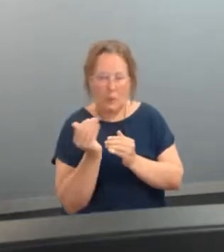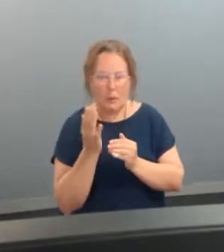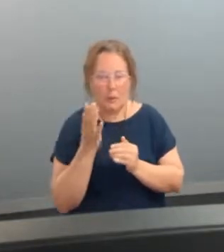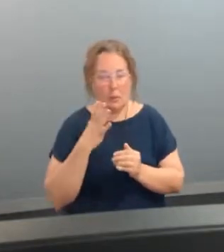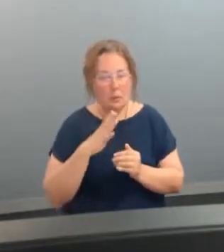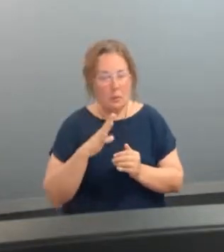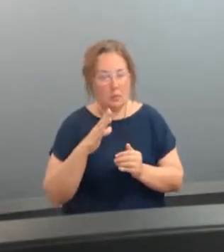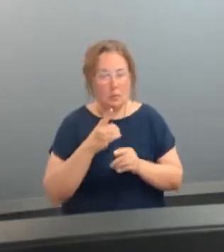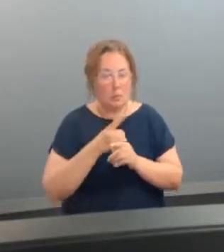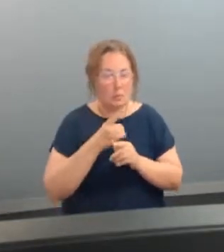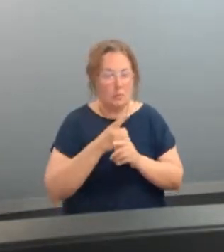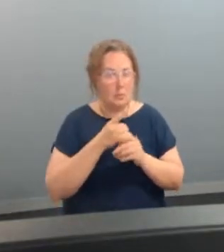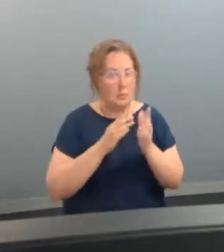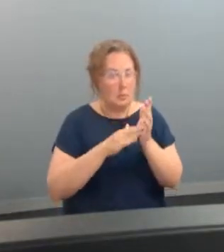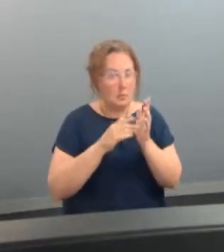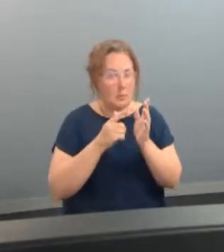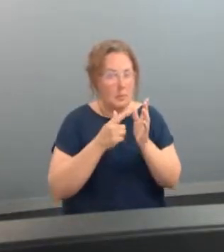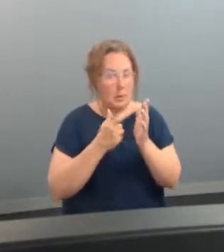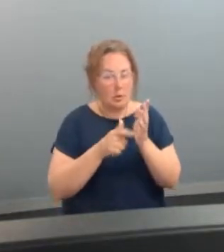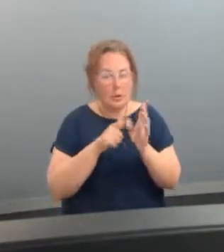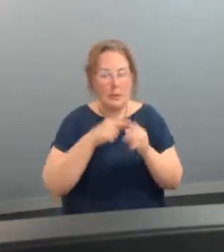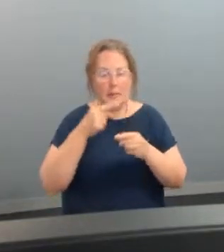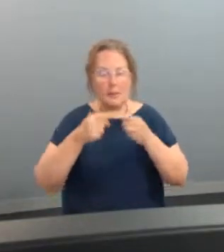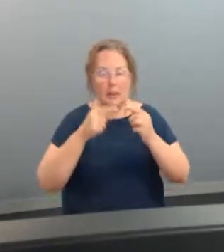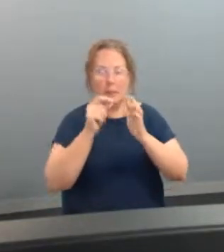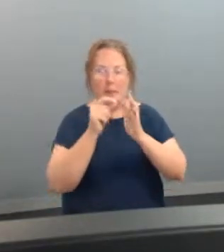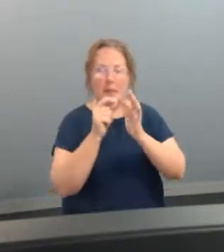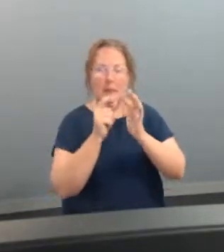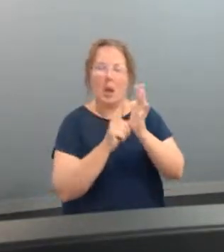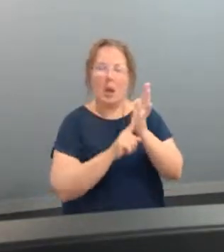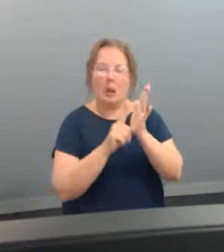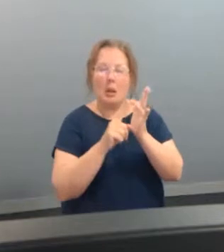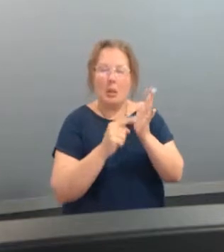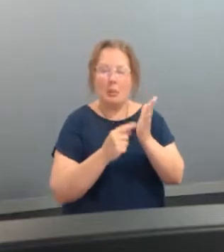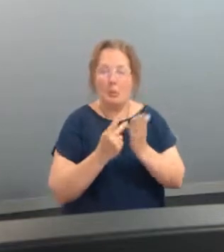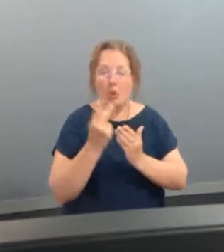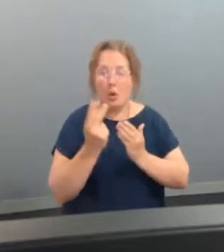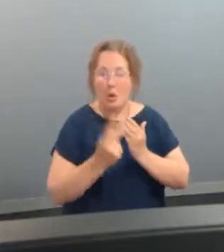considering that media is very close, Mary if you want to touch on what we know about the pilots that are